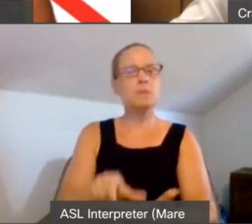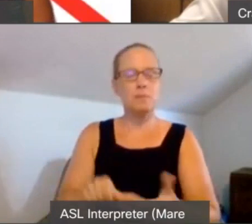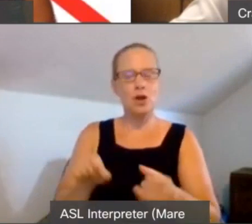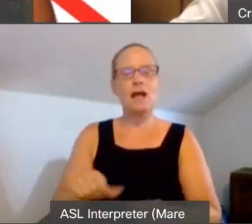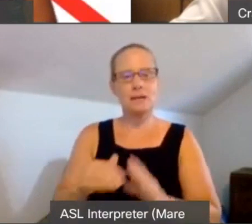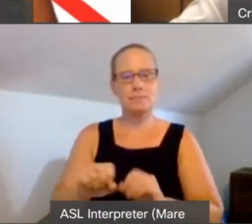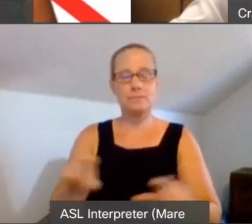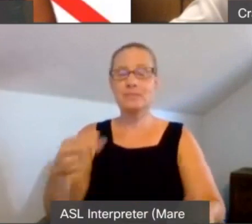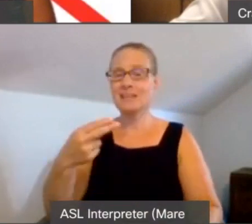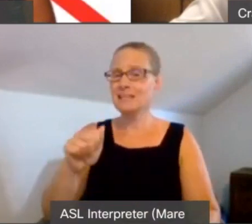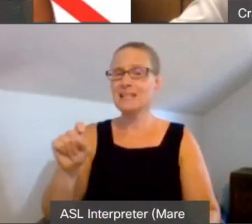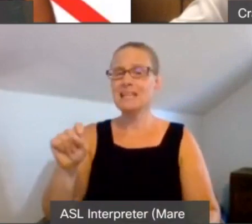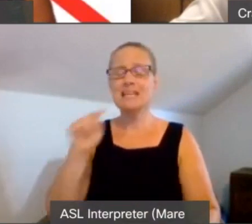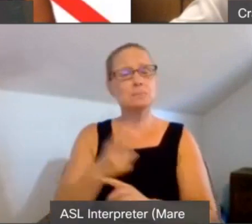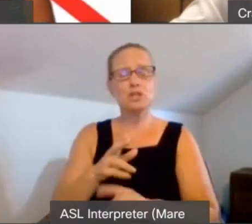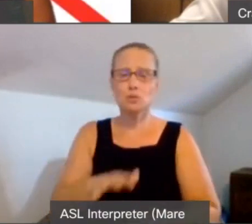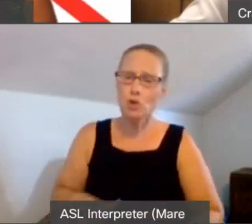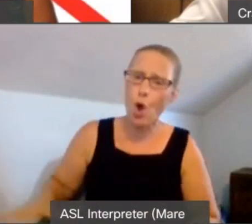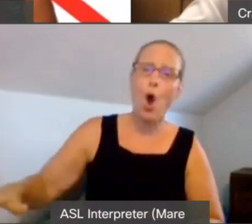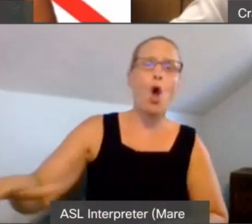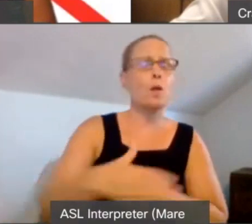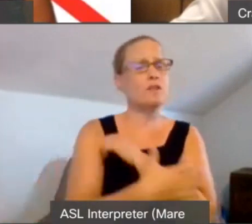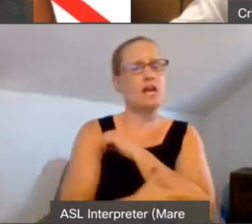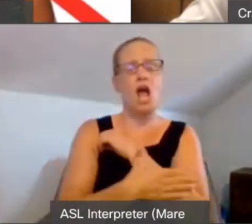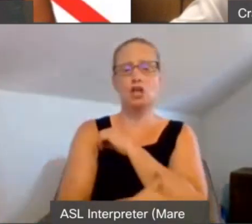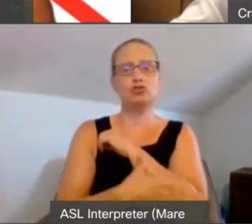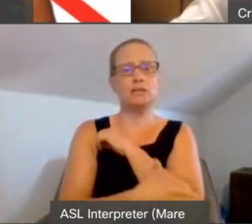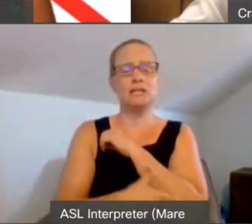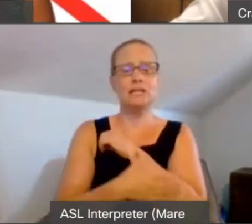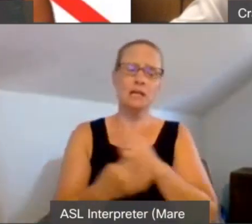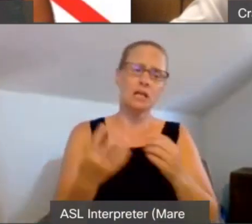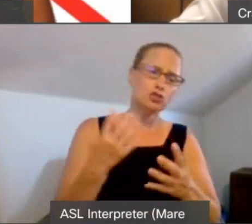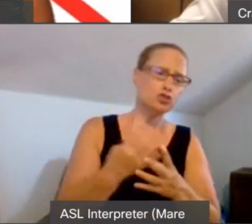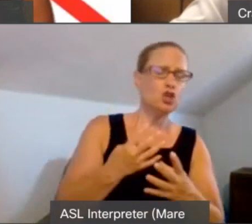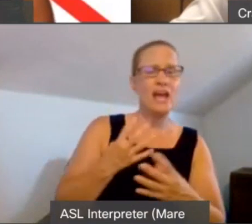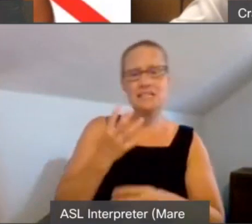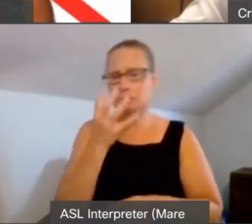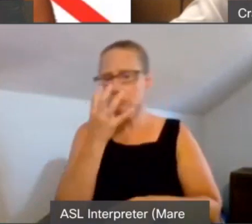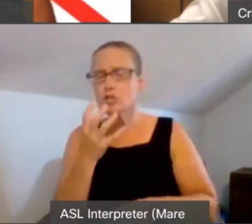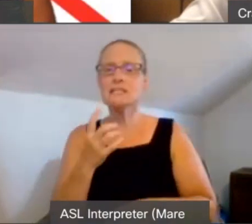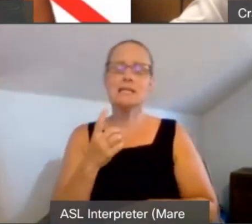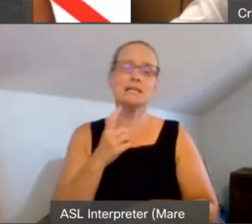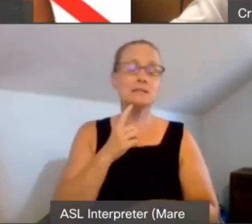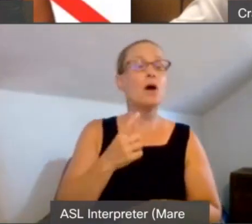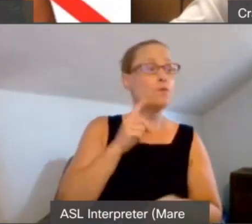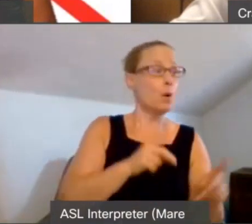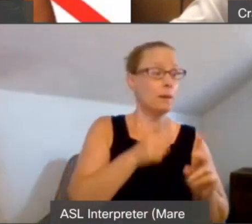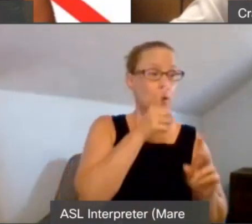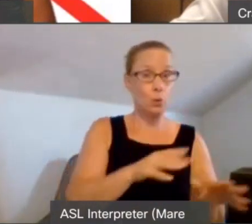HEAT is being used all over the country. It's used in jails and prisons, it's used in re-entry programming, we are working